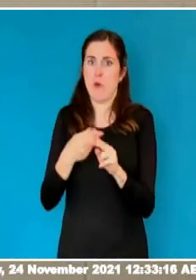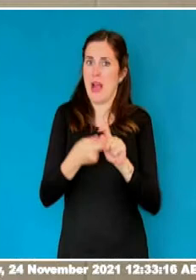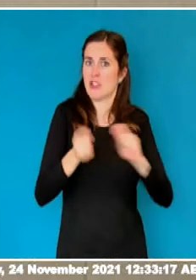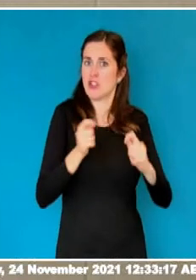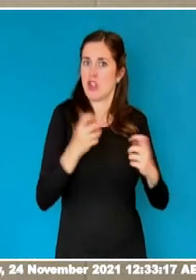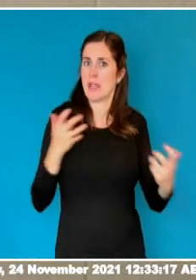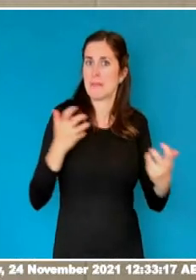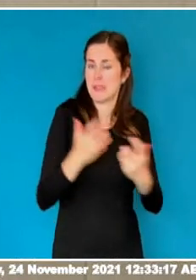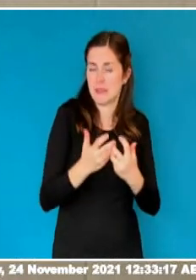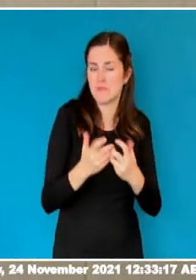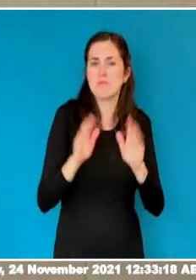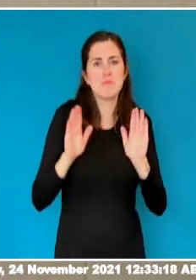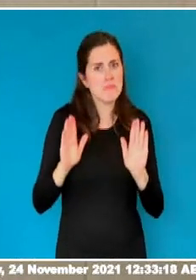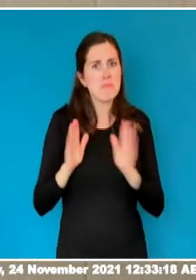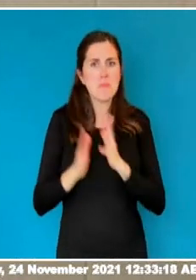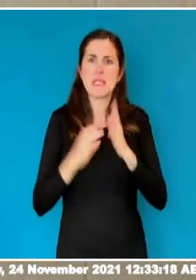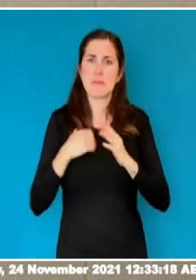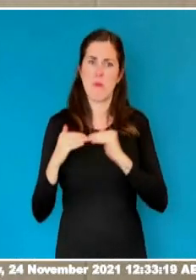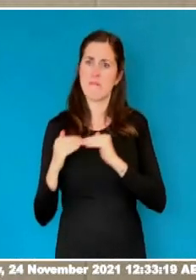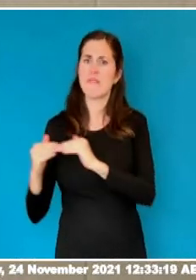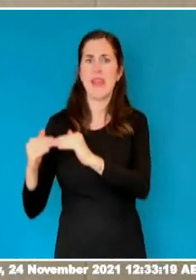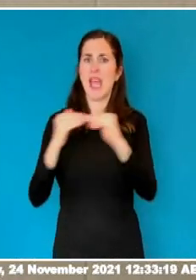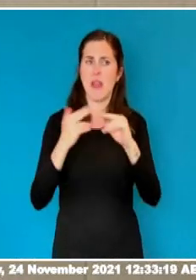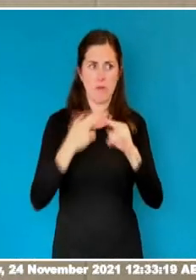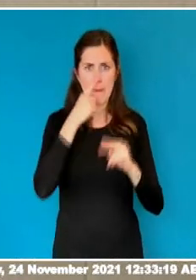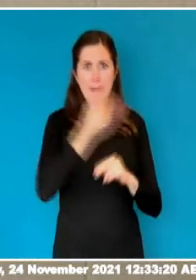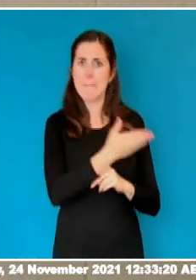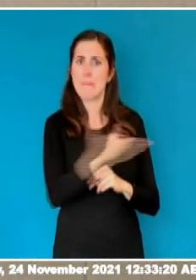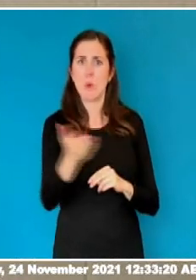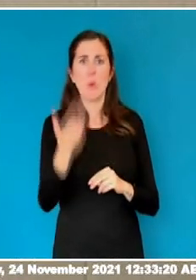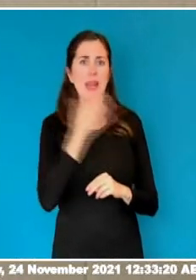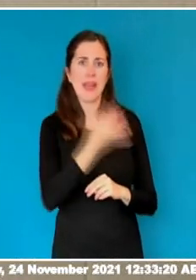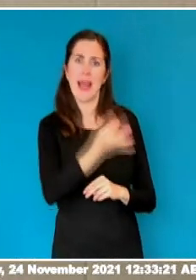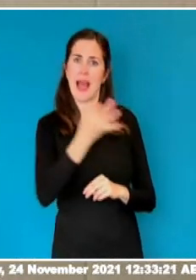centralising the assessment and the provision of supports.